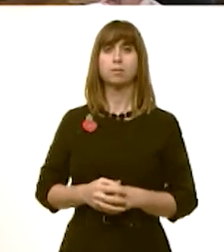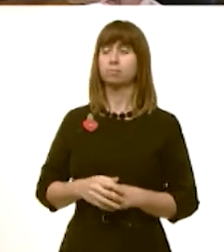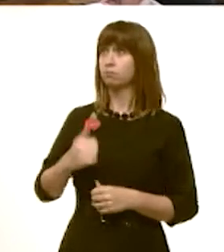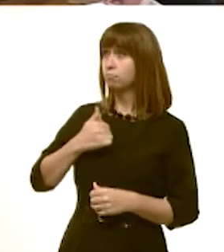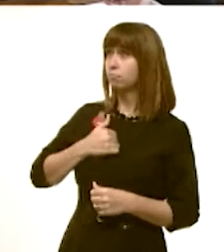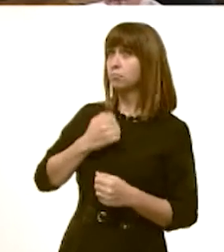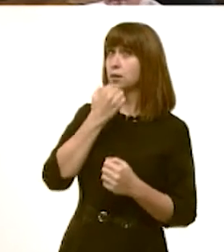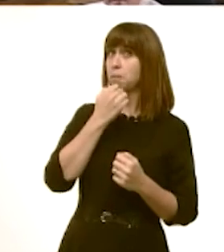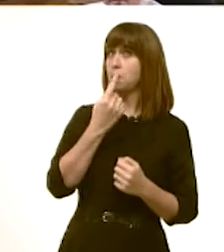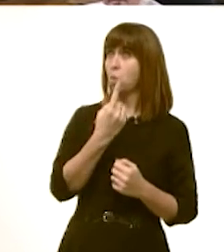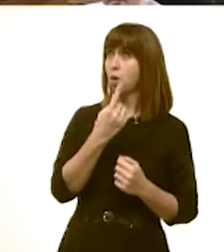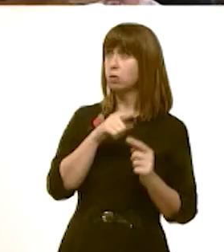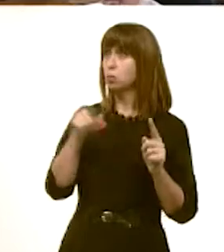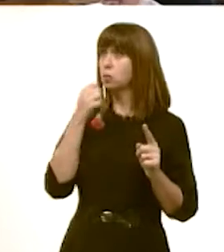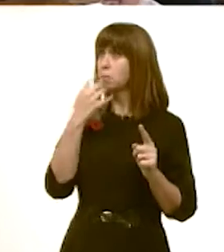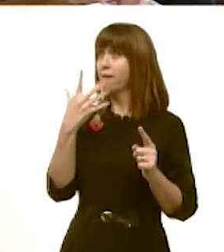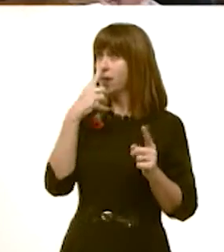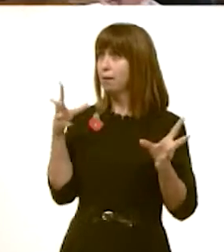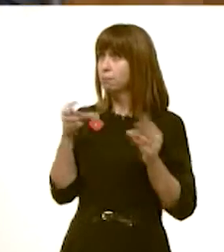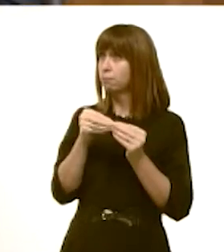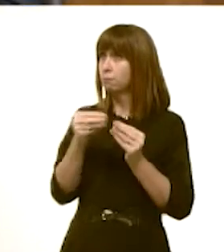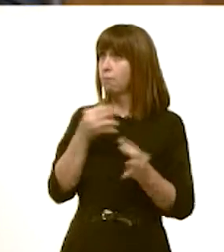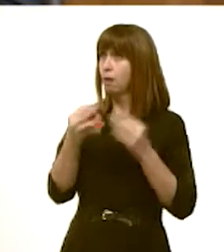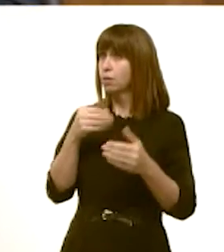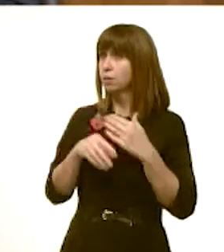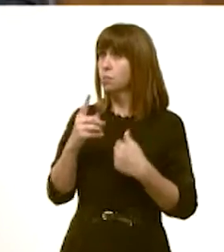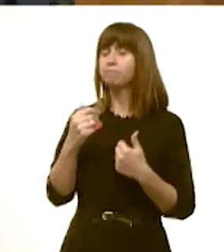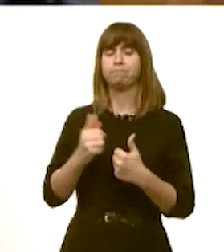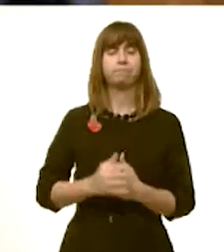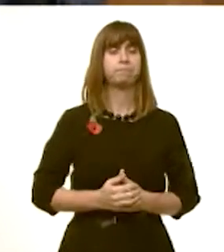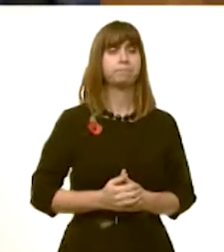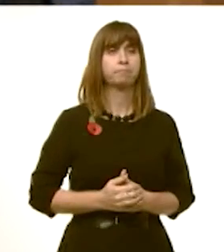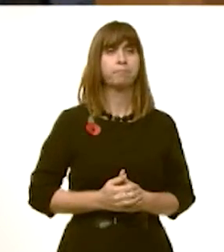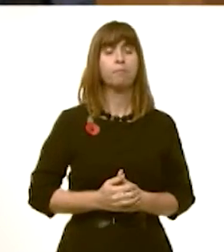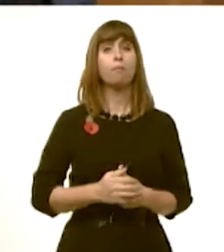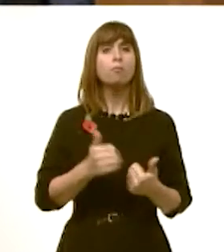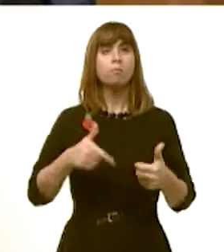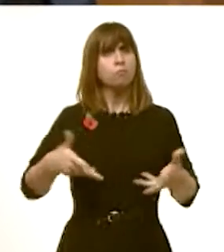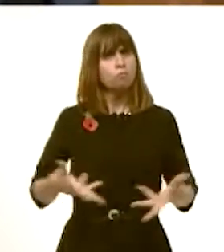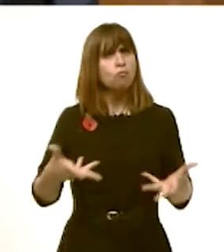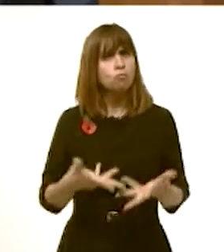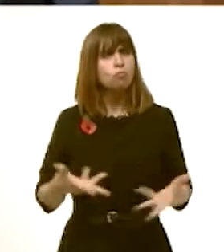OAQ(4)2547(FM) Carwyn Jones: Llywydd, I understand that youíve given your permission for questions 1 and 5 to be grouped. The Welsh Government encourages good industrial relations in Wales and works in social partnership